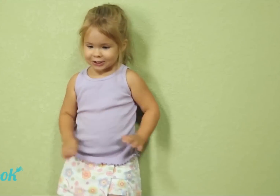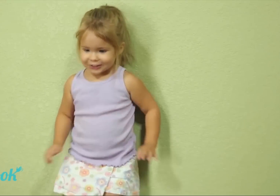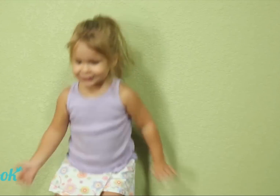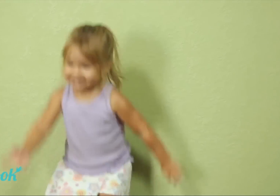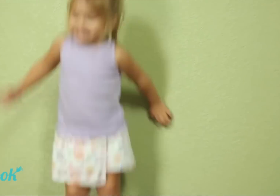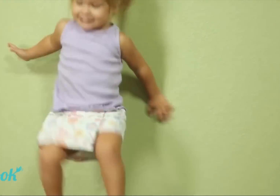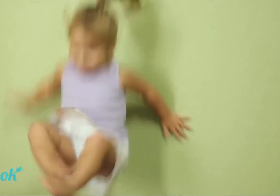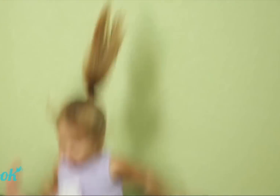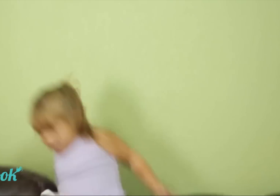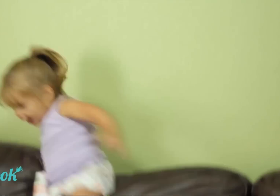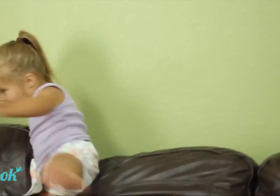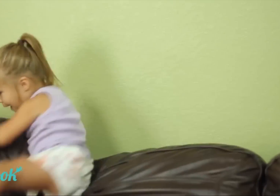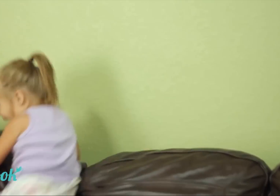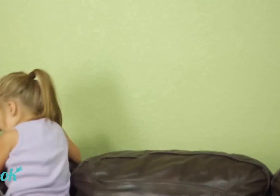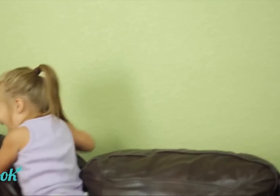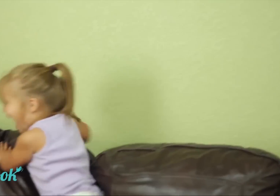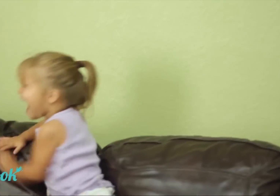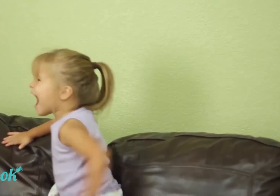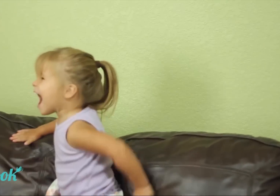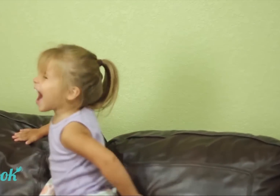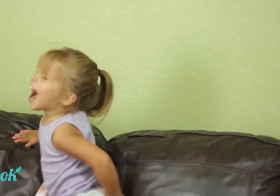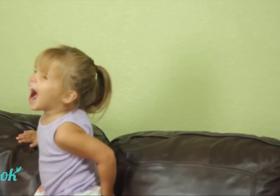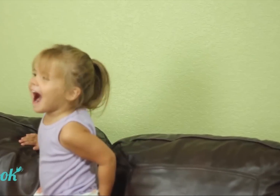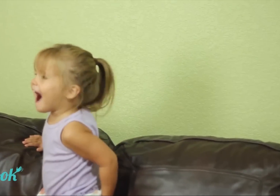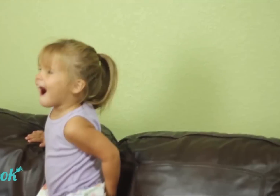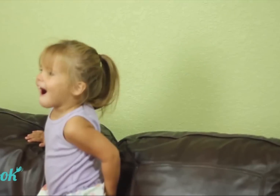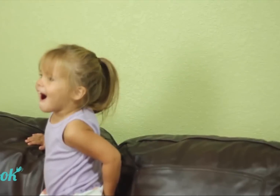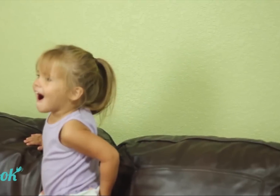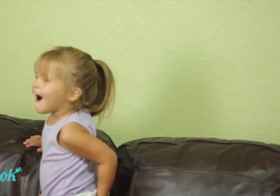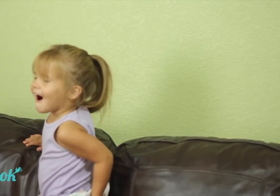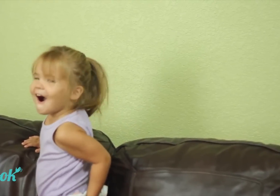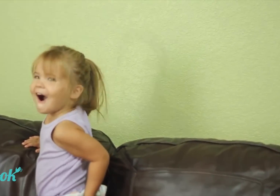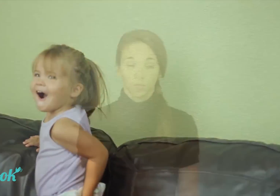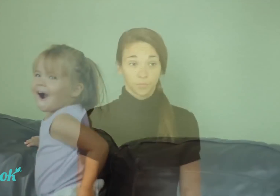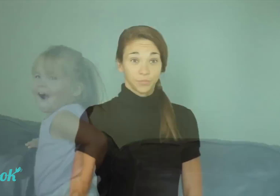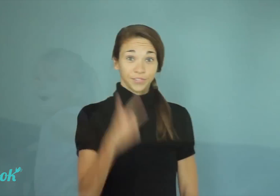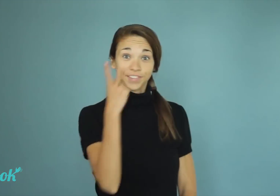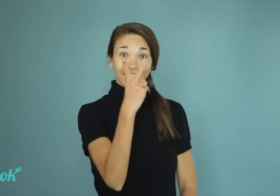Ahhhh!